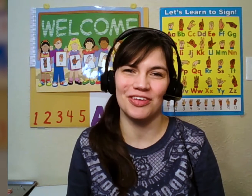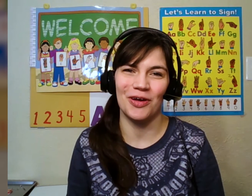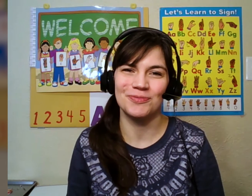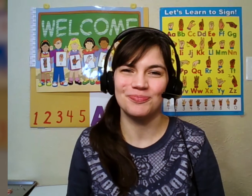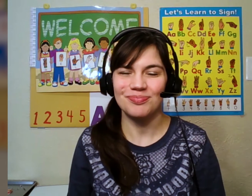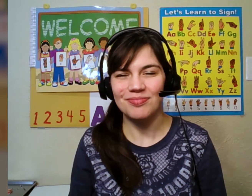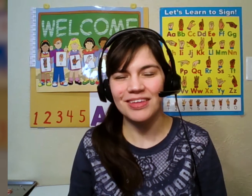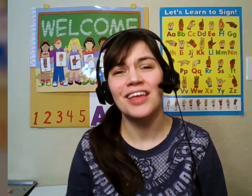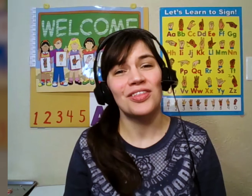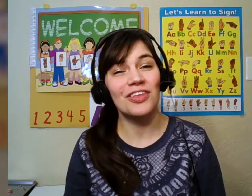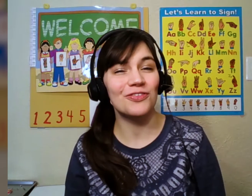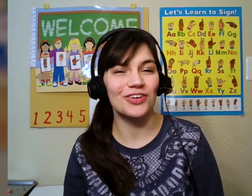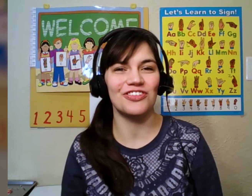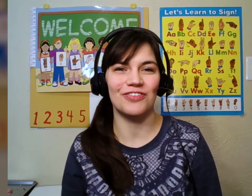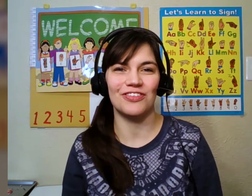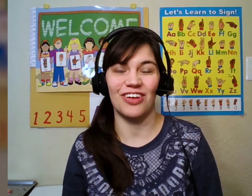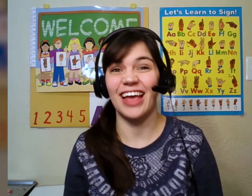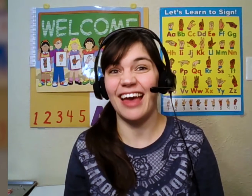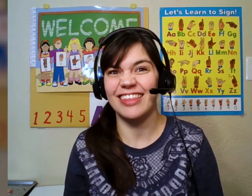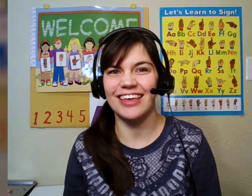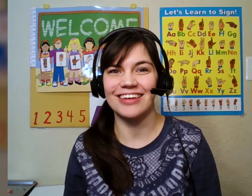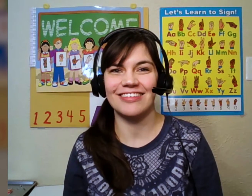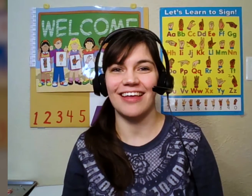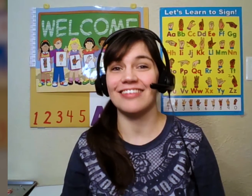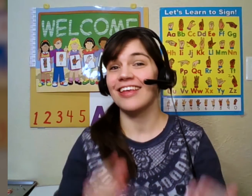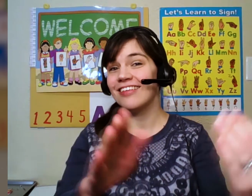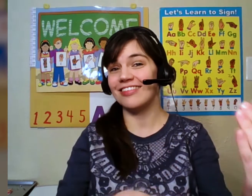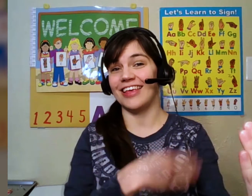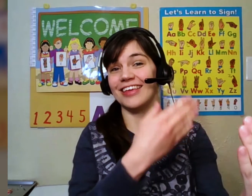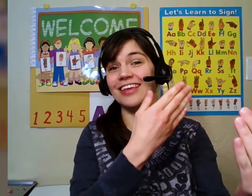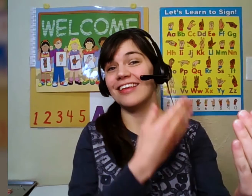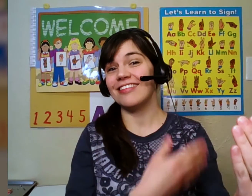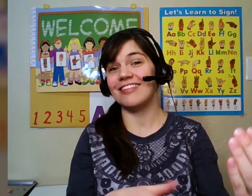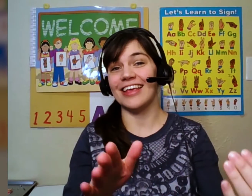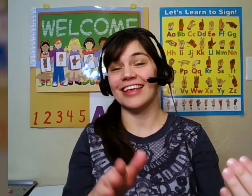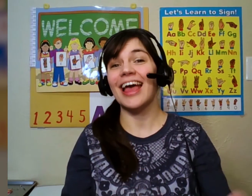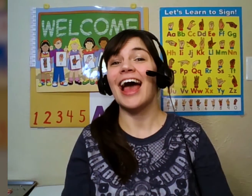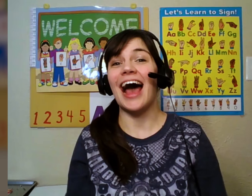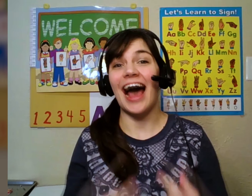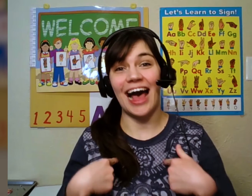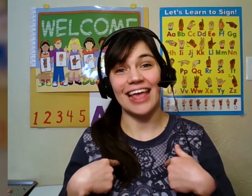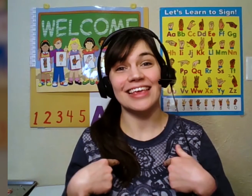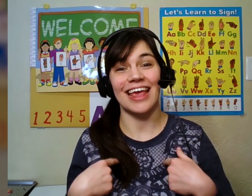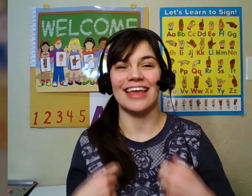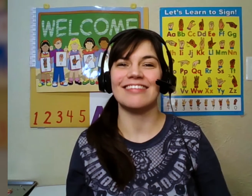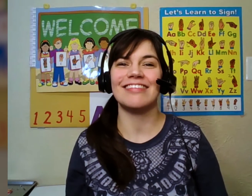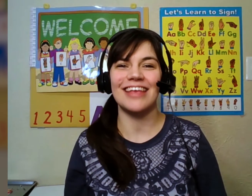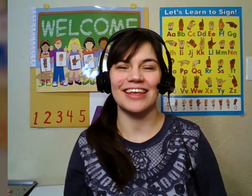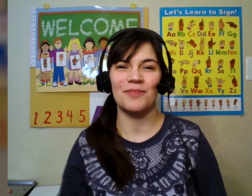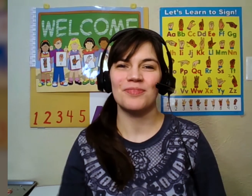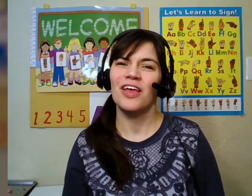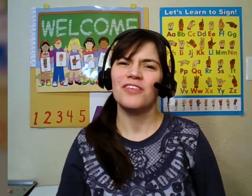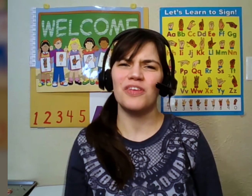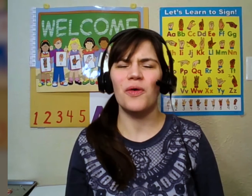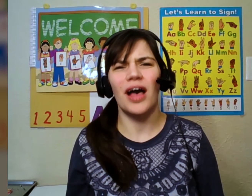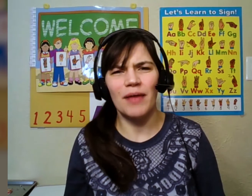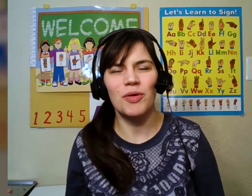able to go. This version of the song at the end says, "Sing, sing, I can sing," so I'm